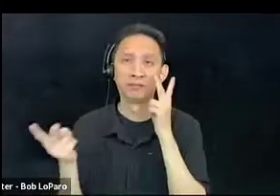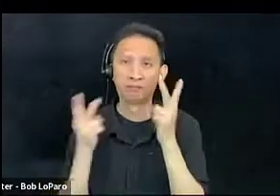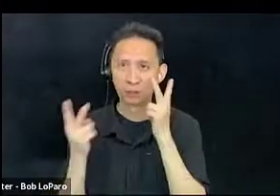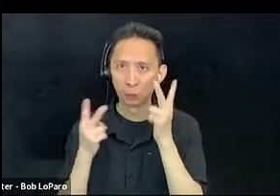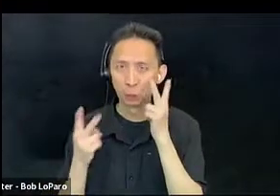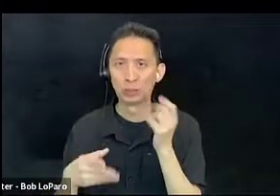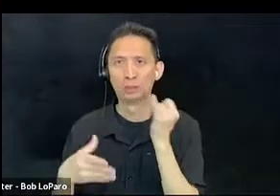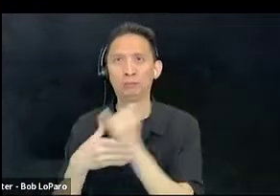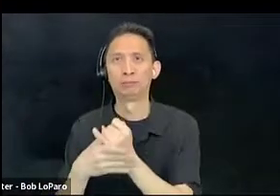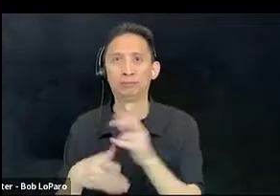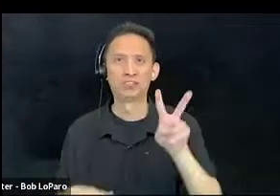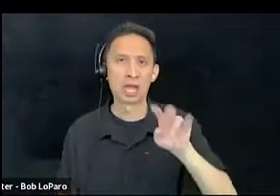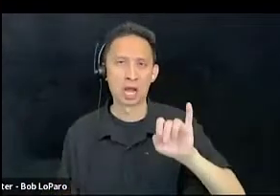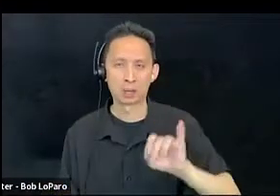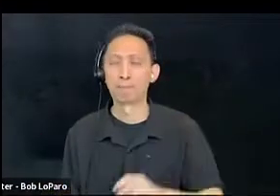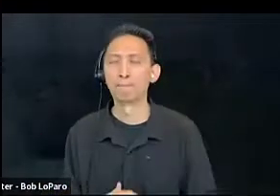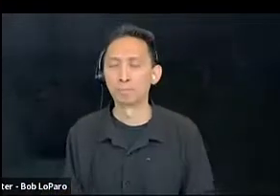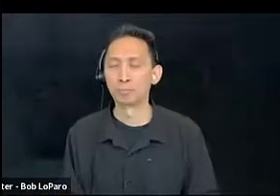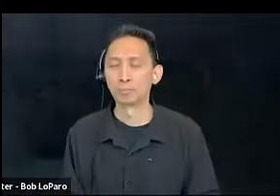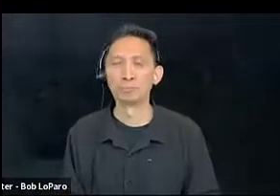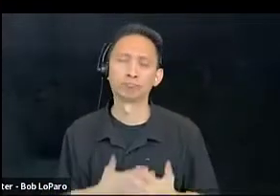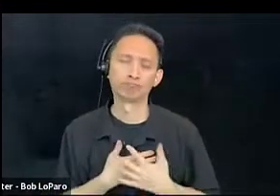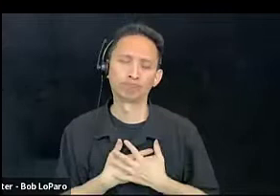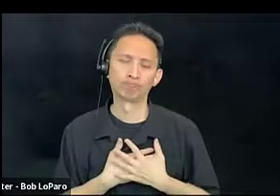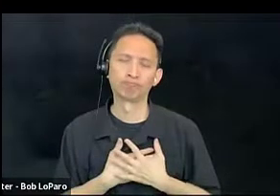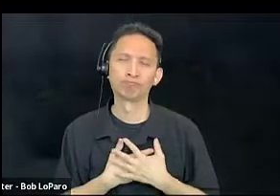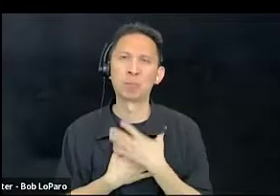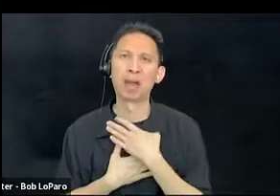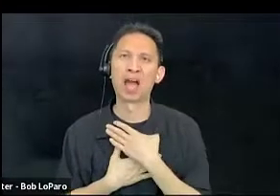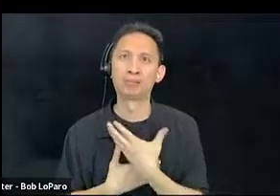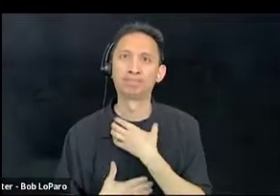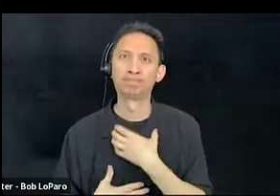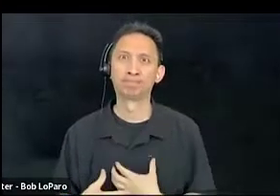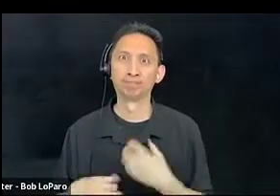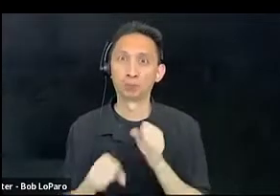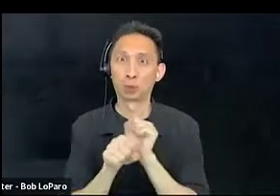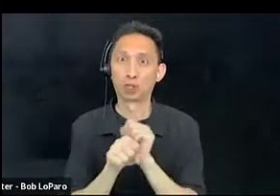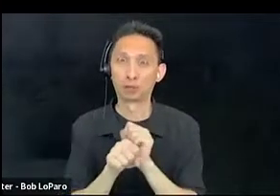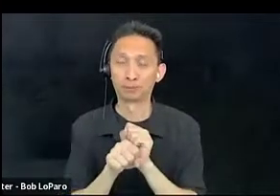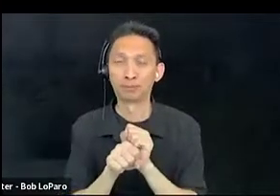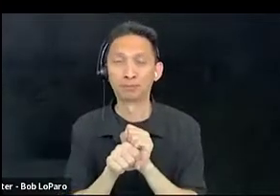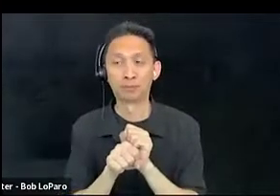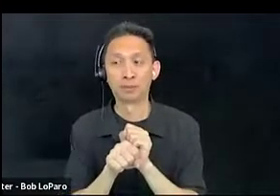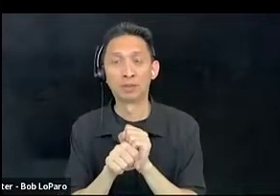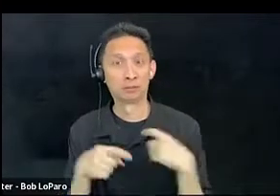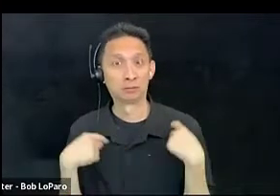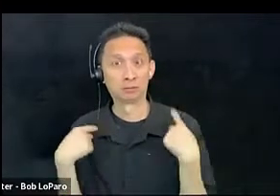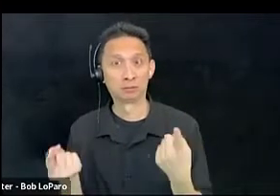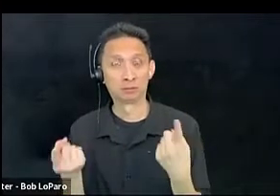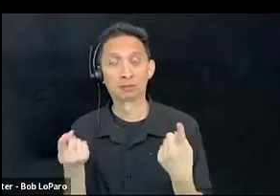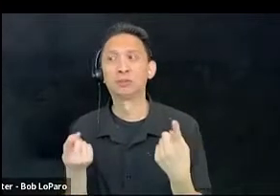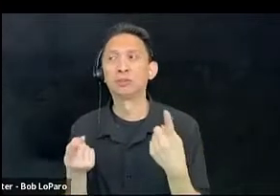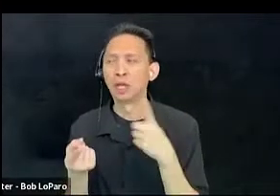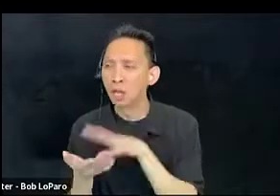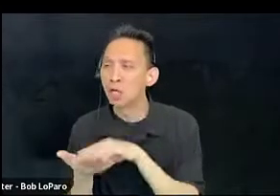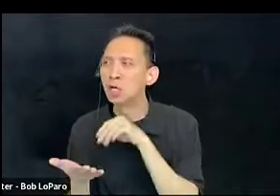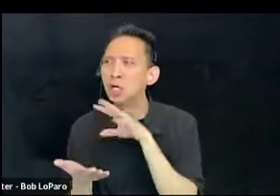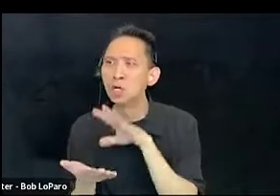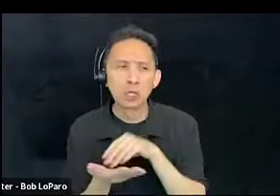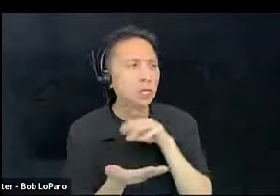And as I got kind of further and further into learning about and developing some of my own specific content and ideas